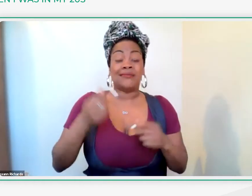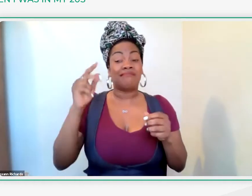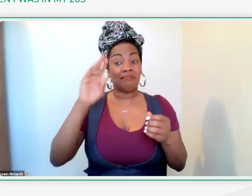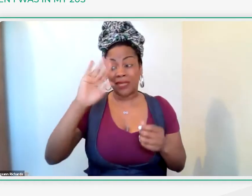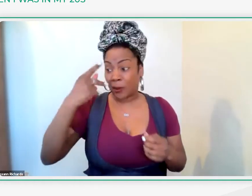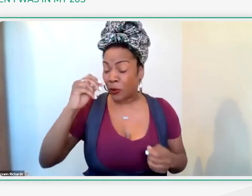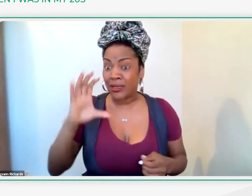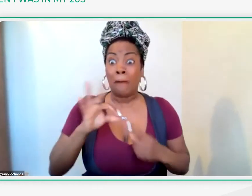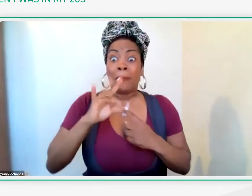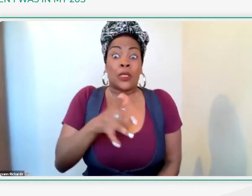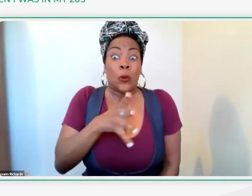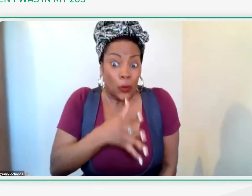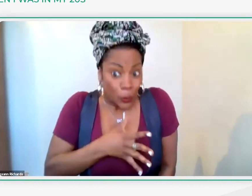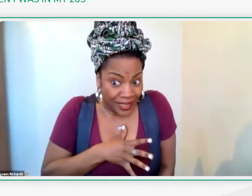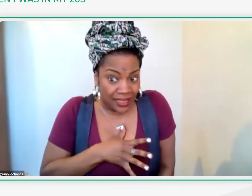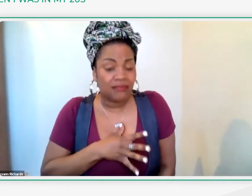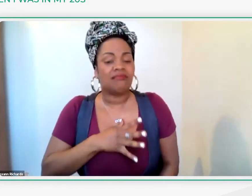and I want you to walk with me as well.